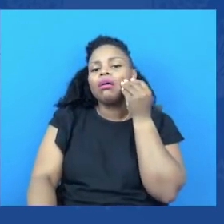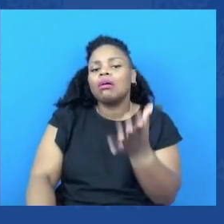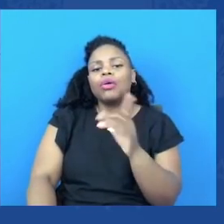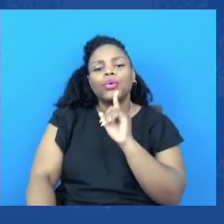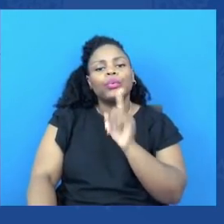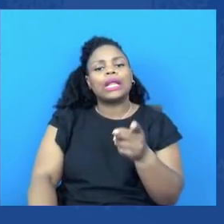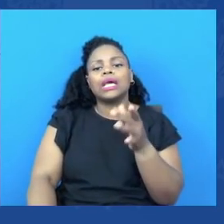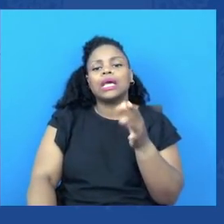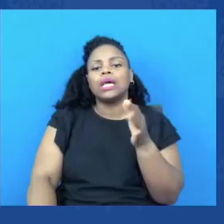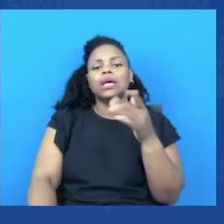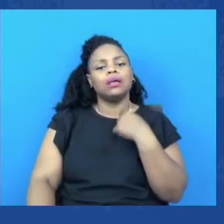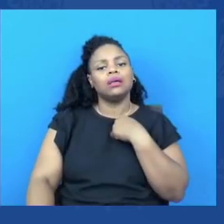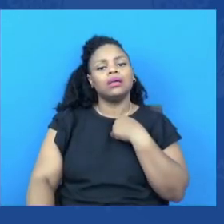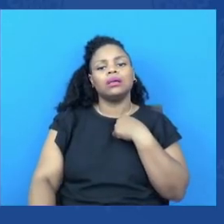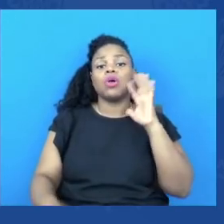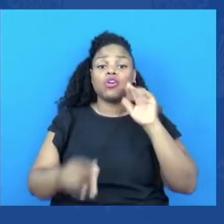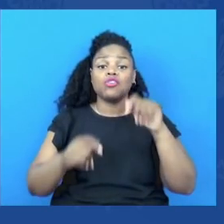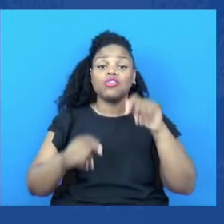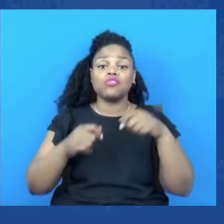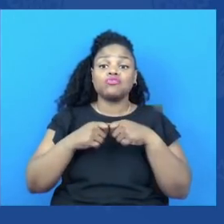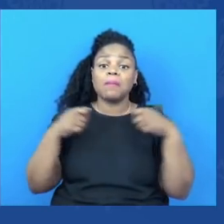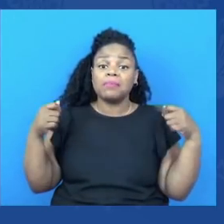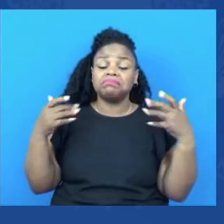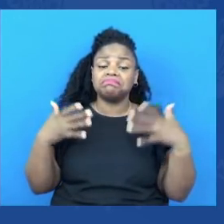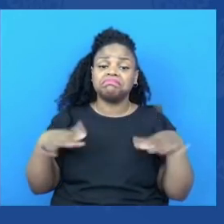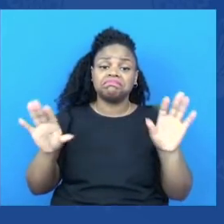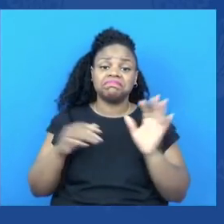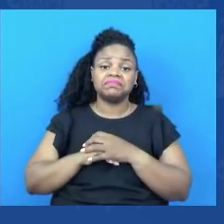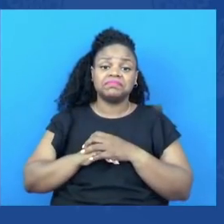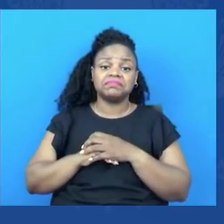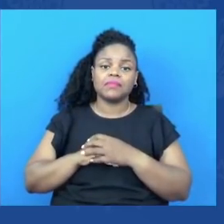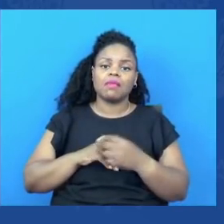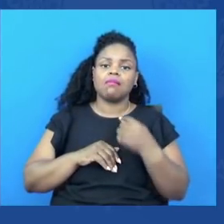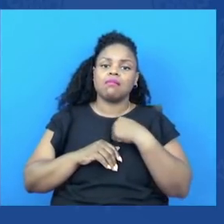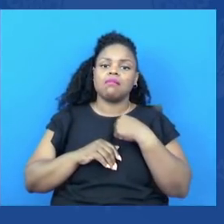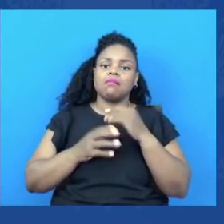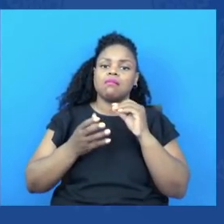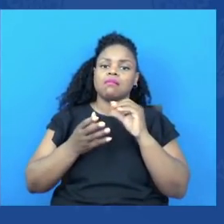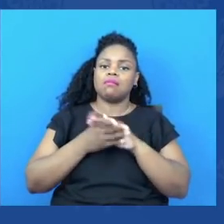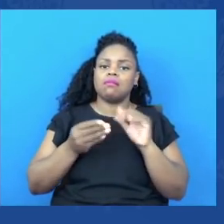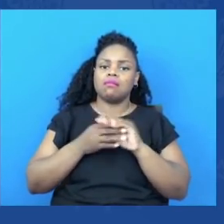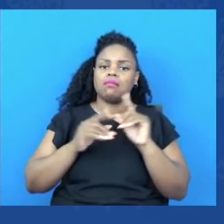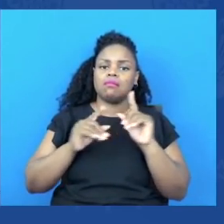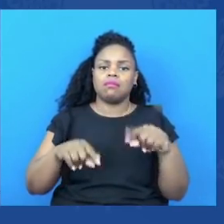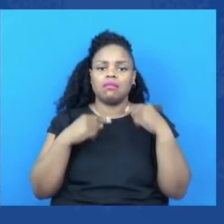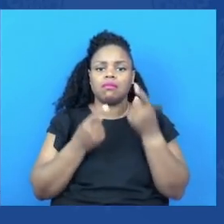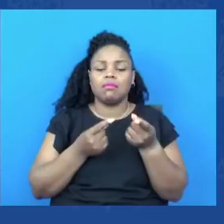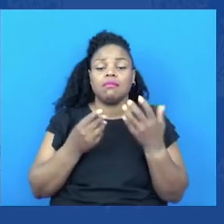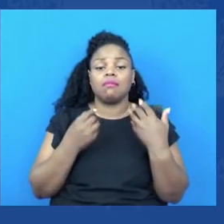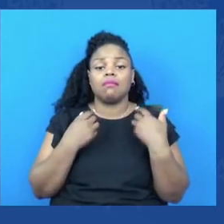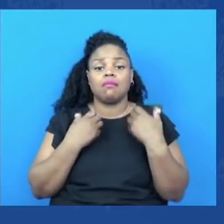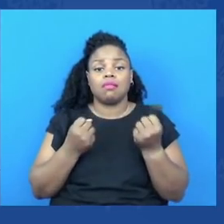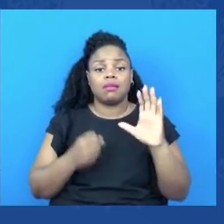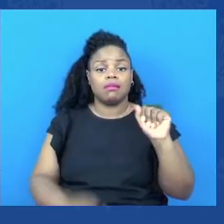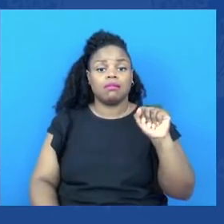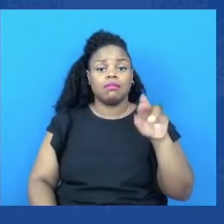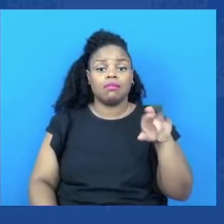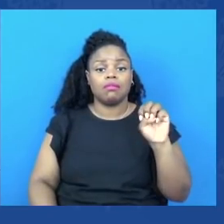should be a right, not a privilege in this country. With my Build Back Better Plan, we have an opportunity to come together